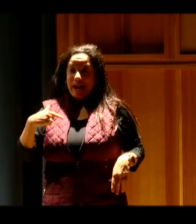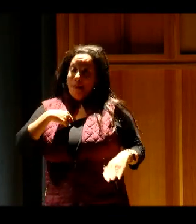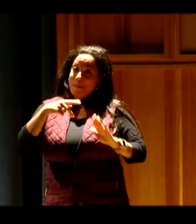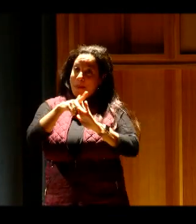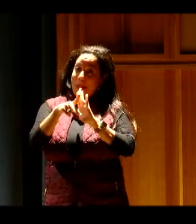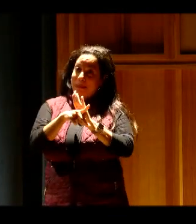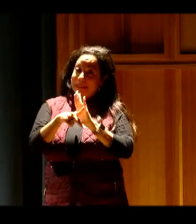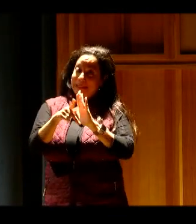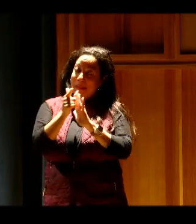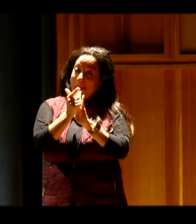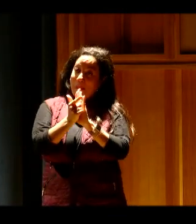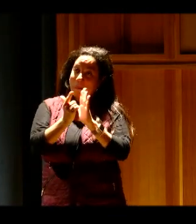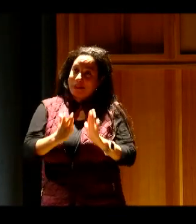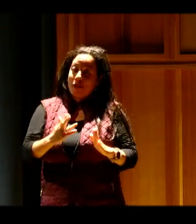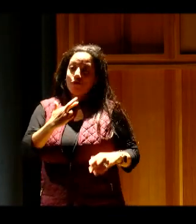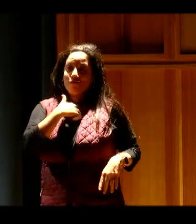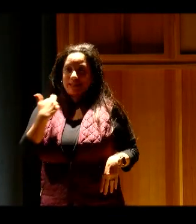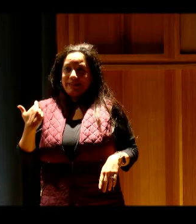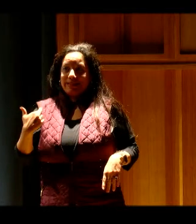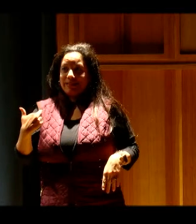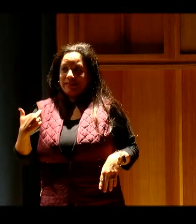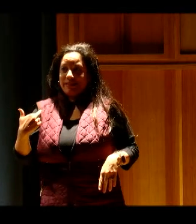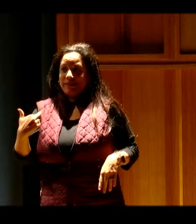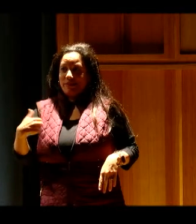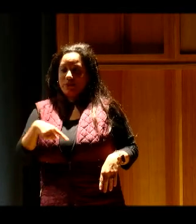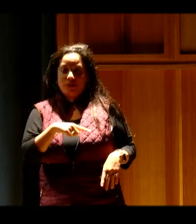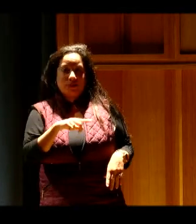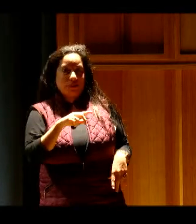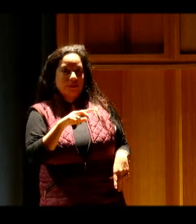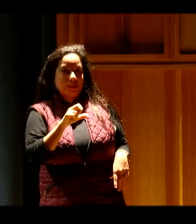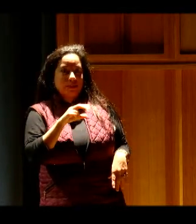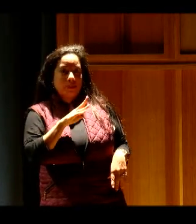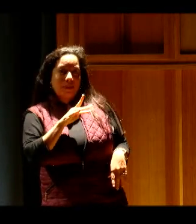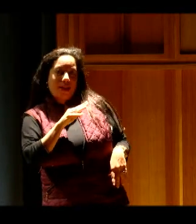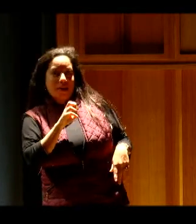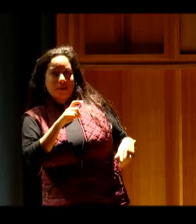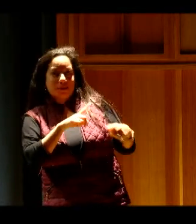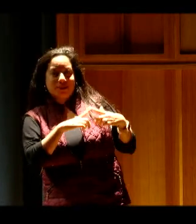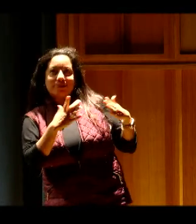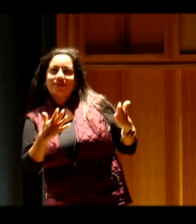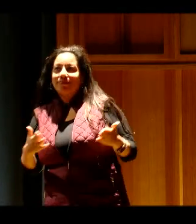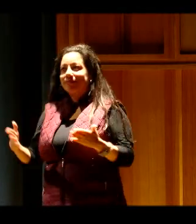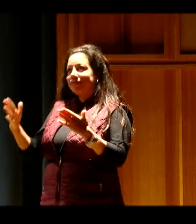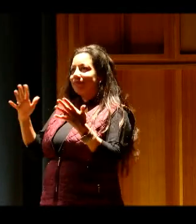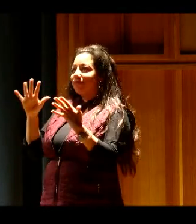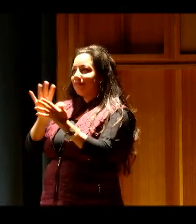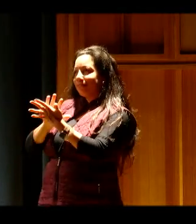and so the risk of us going from the sublime to the prosaic in record speed is very real.